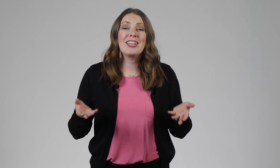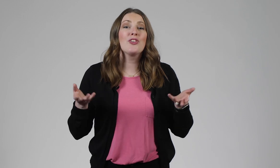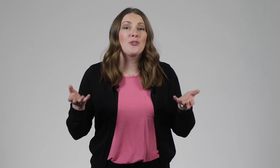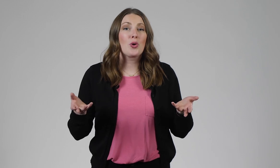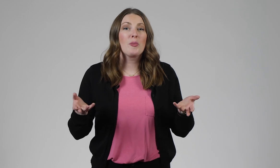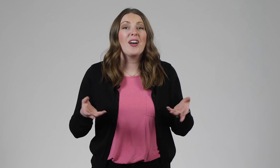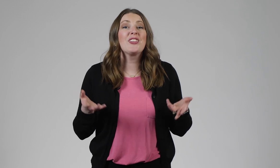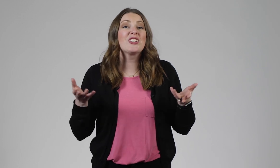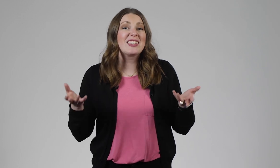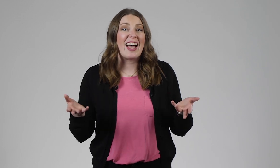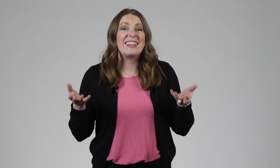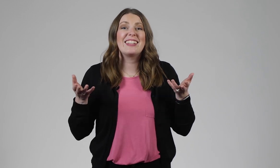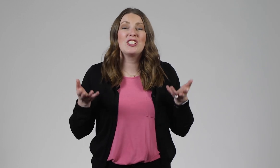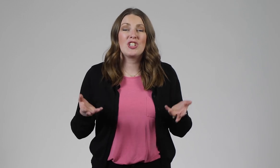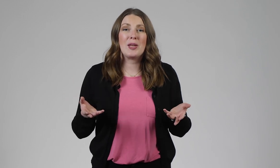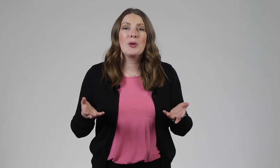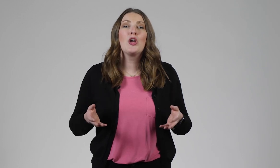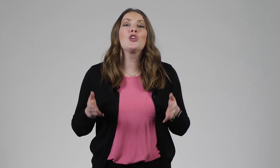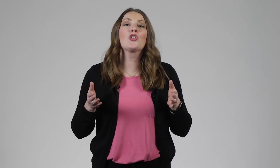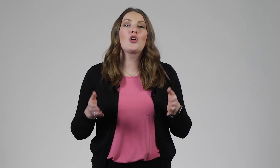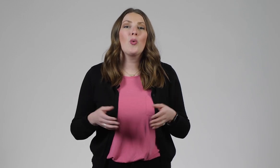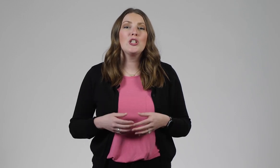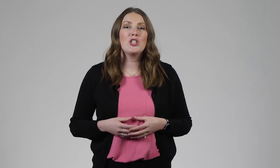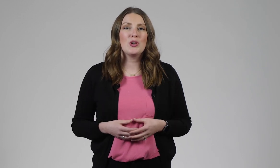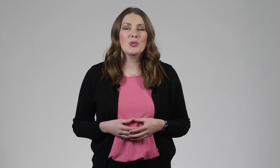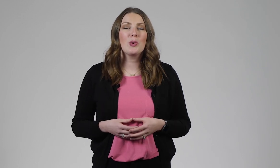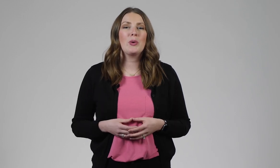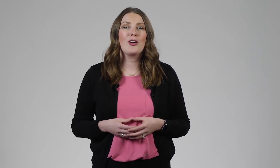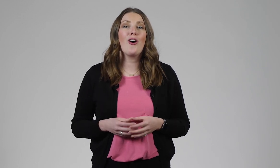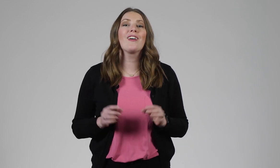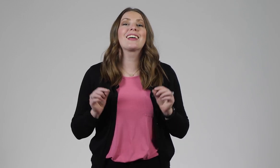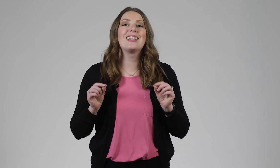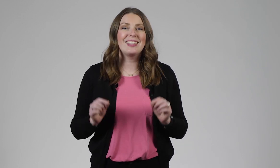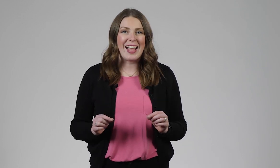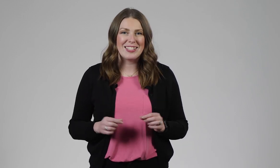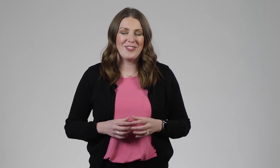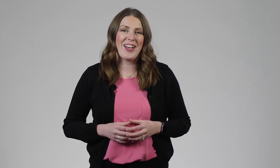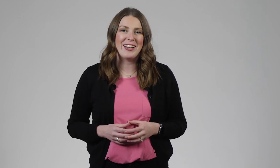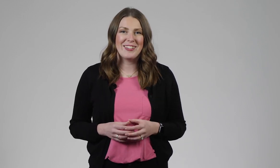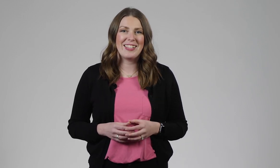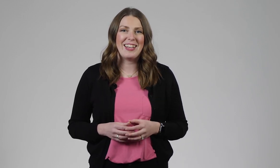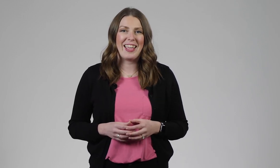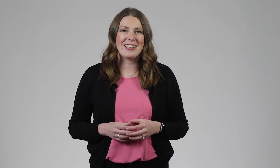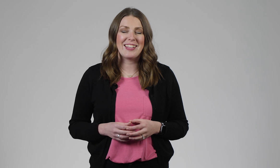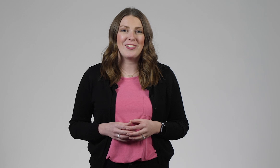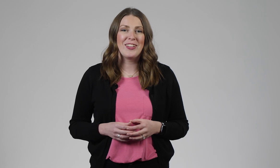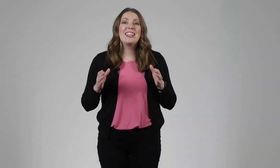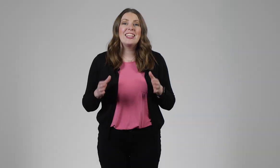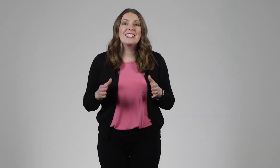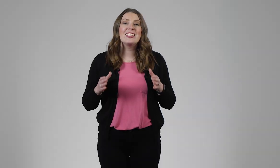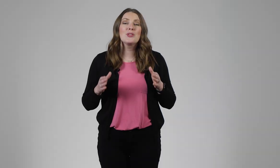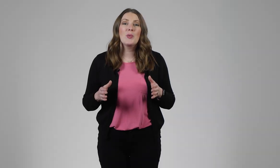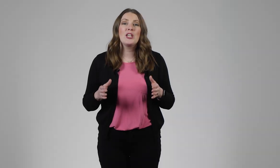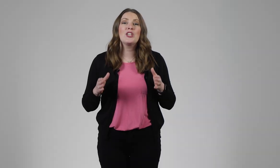the form of their size and shape, you're going to use what we call classifiers in ASL. This is when